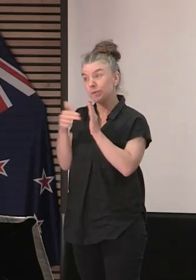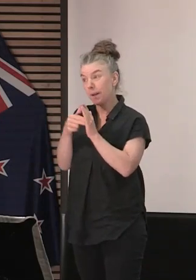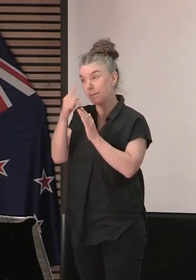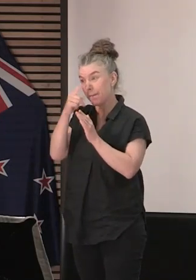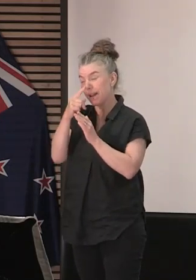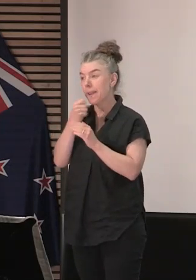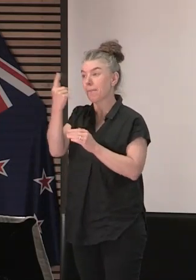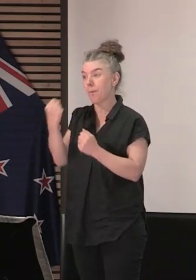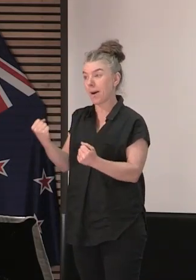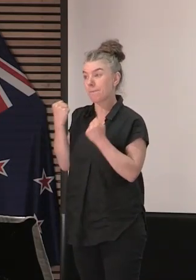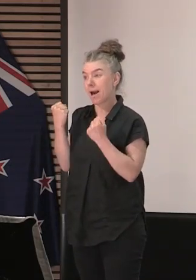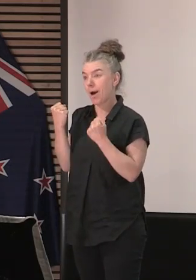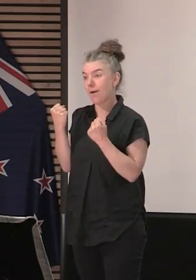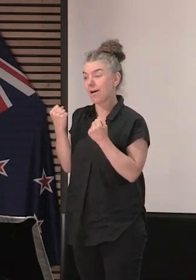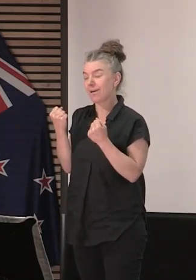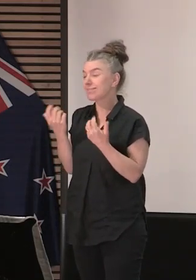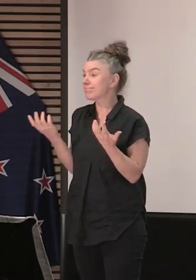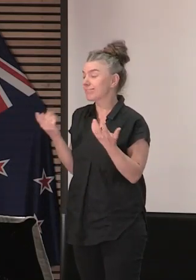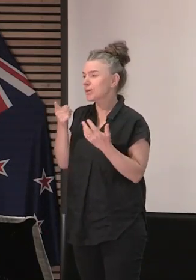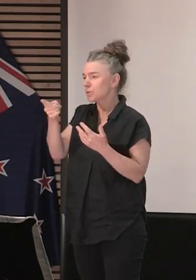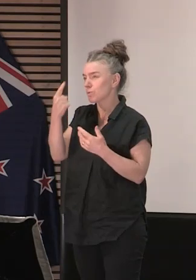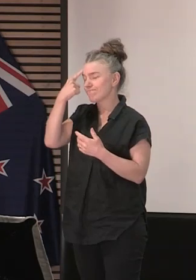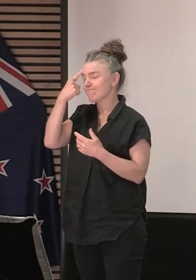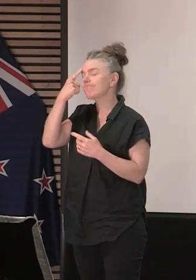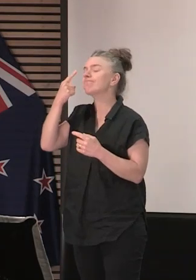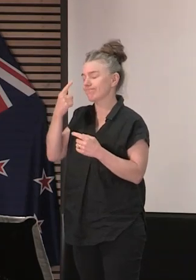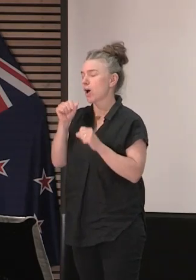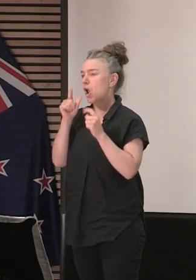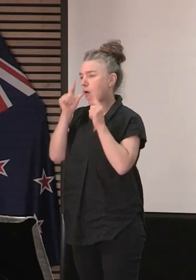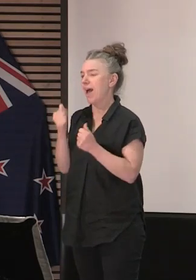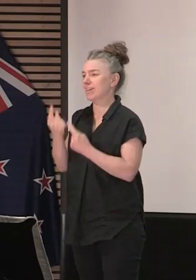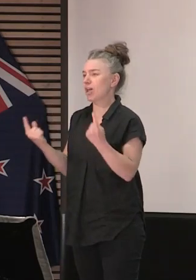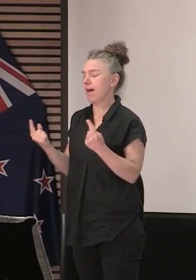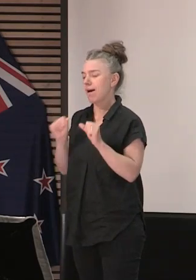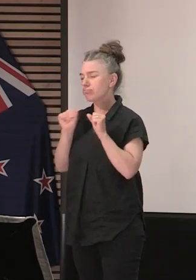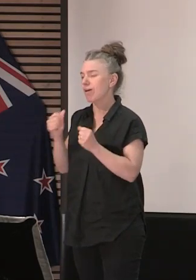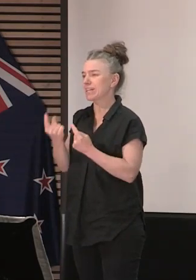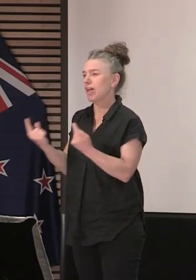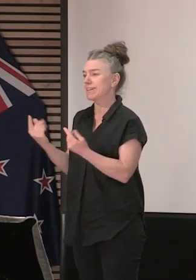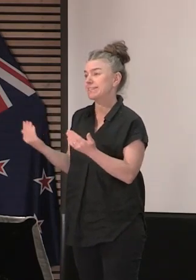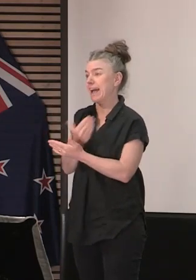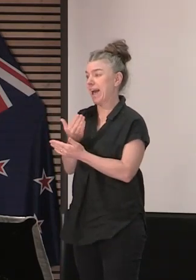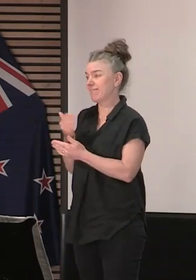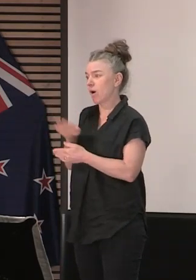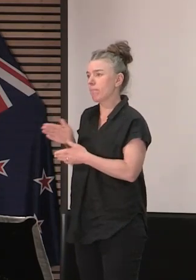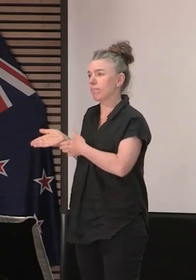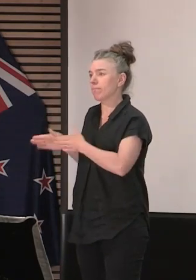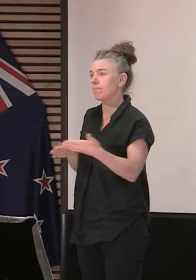You made the decisionthat, together, we couldprotect one another, and youhave. You have saved lives.